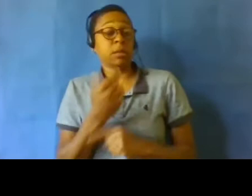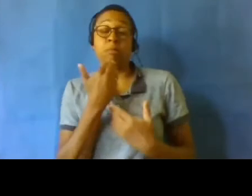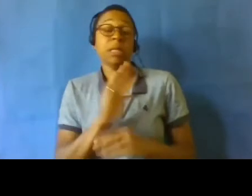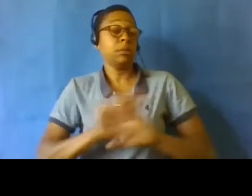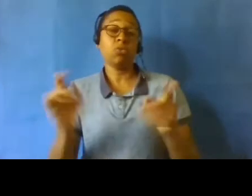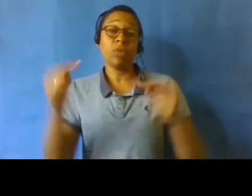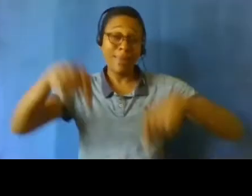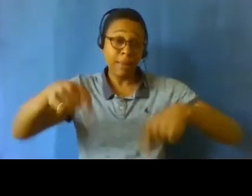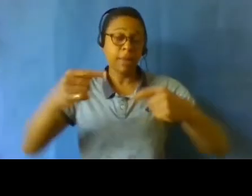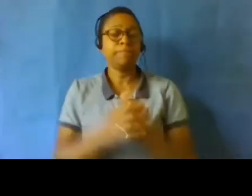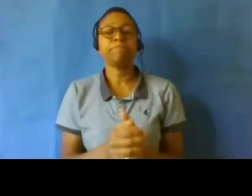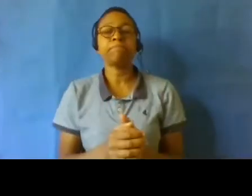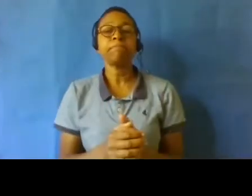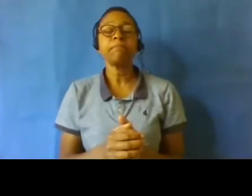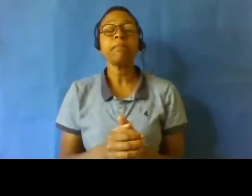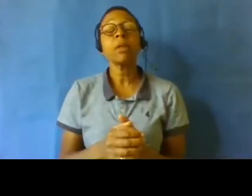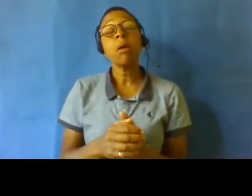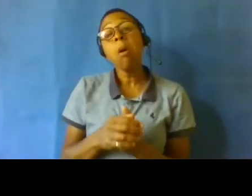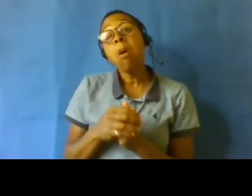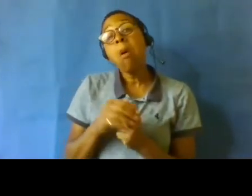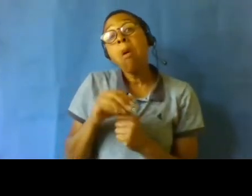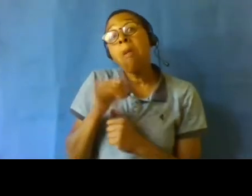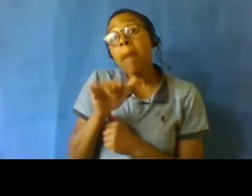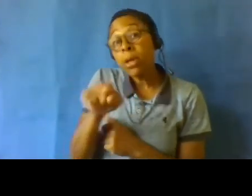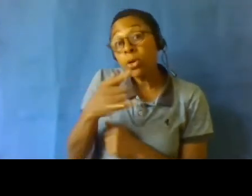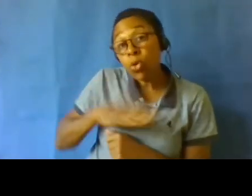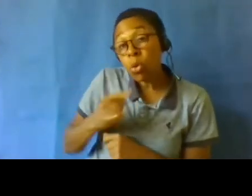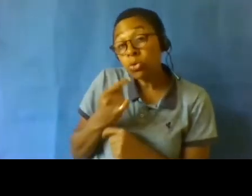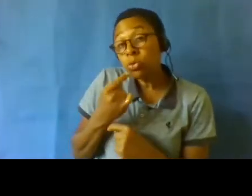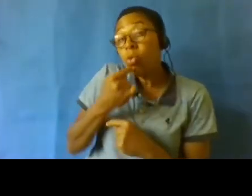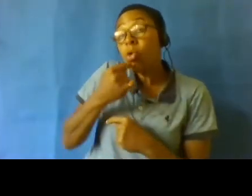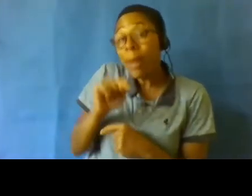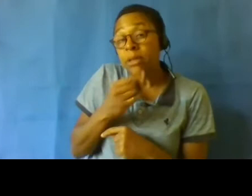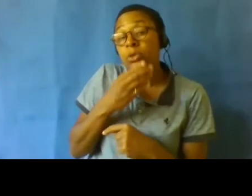sensitive topics please give trigger warnings this includes mentions of